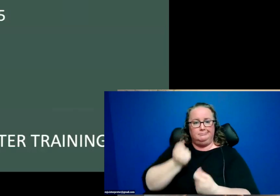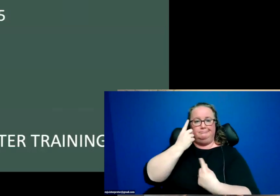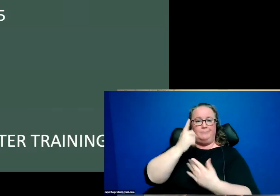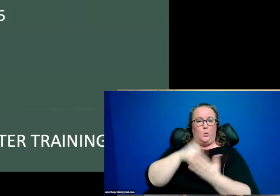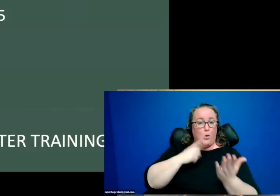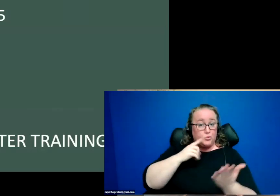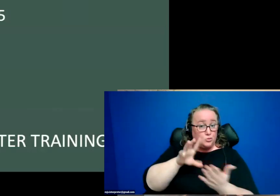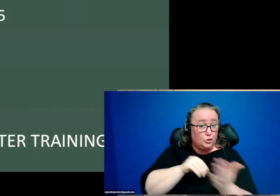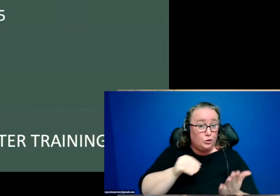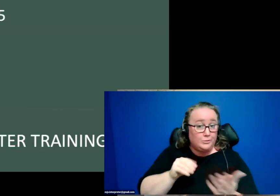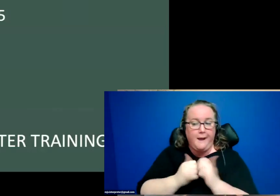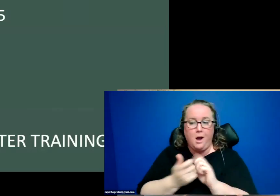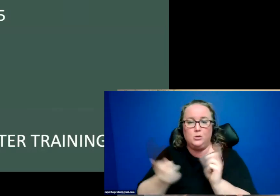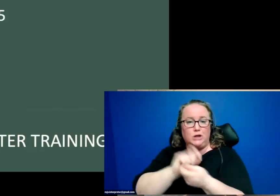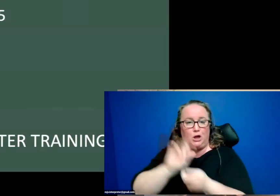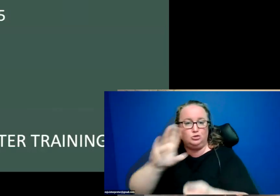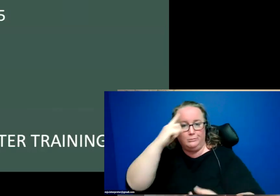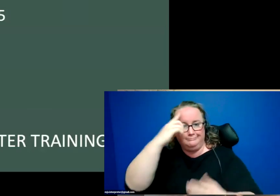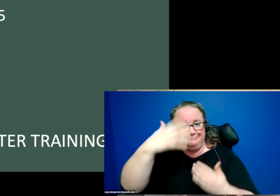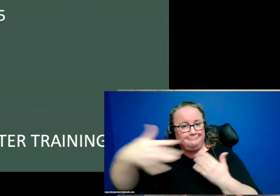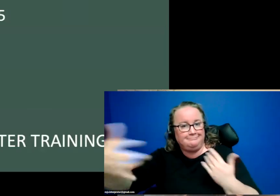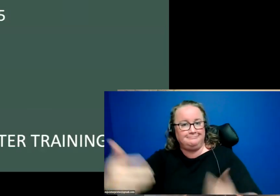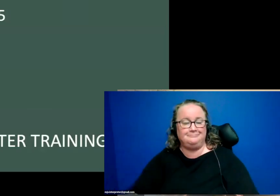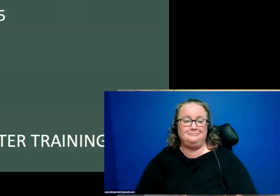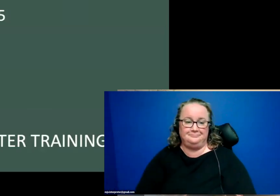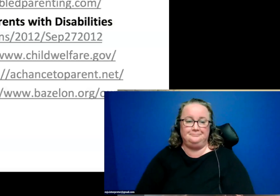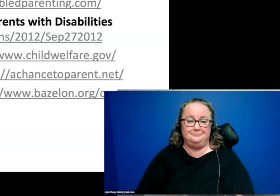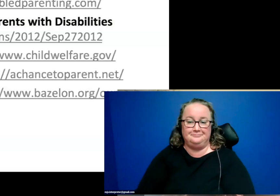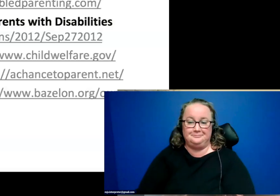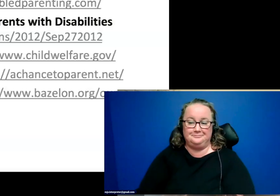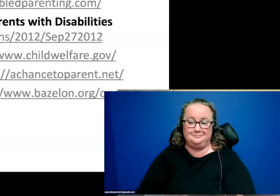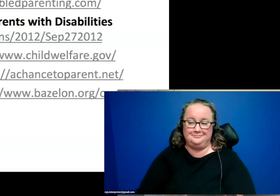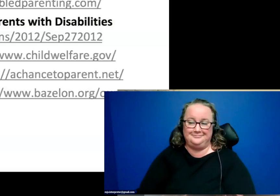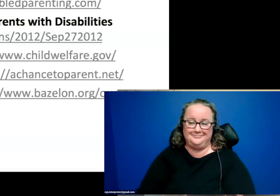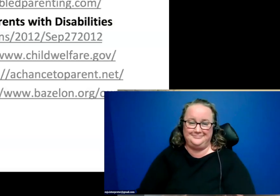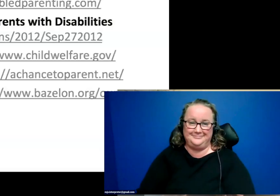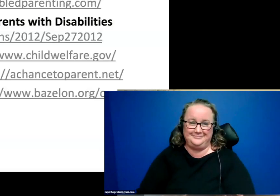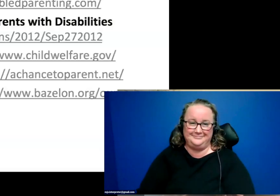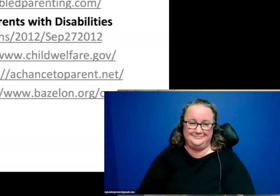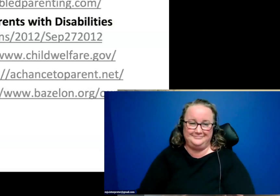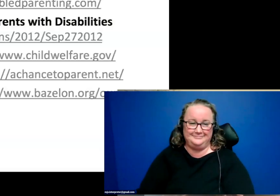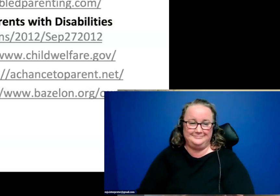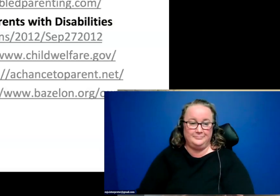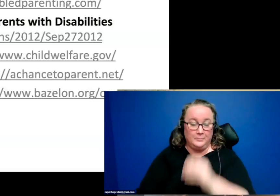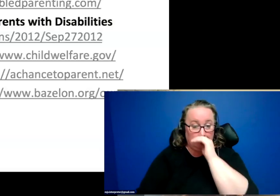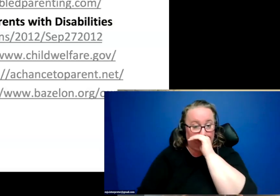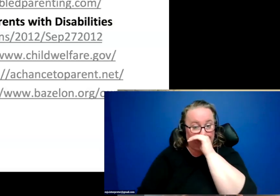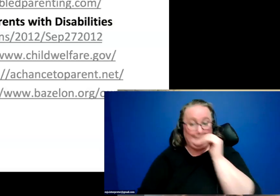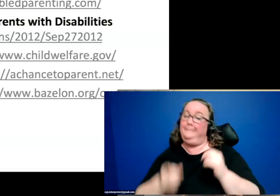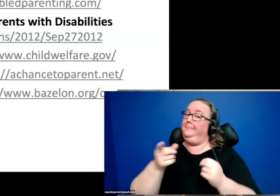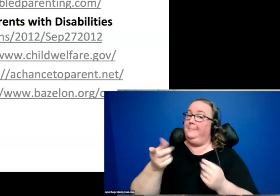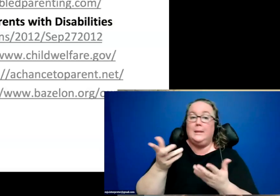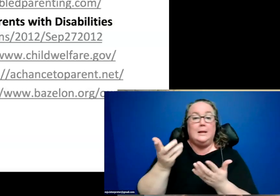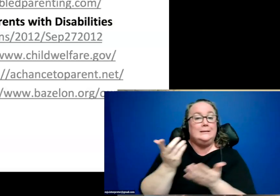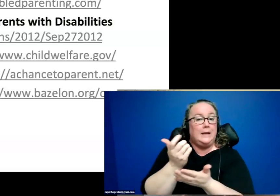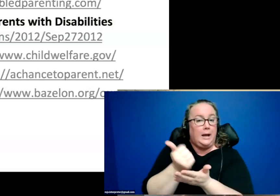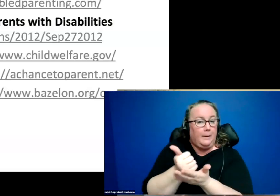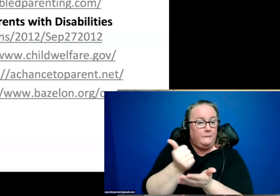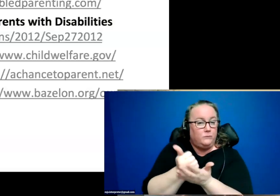may have changed how you think about things. So Here are some helpful resources for you, the National Research Center